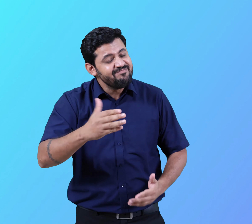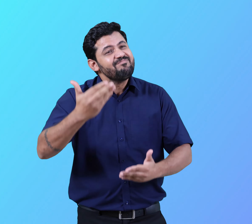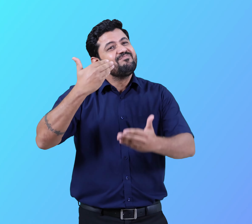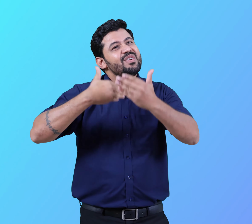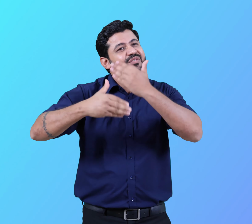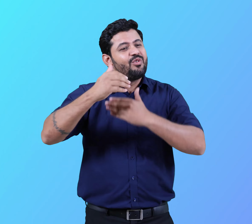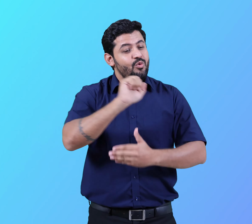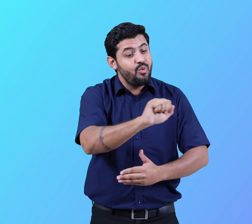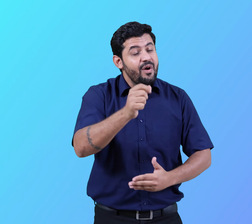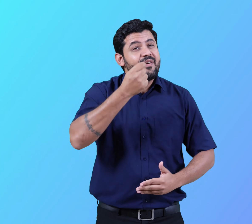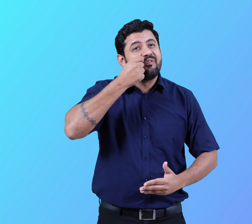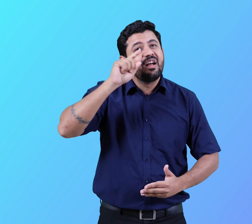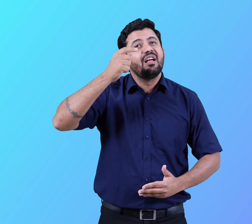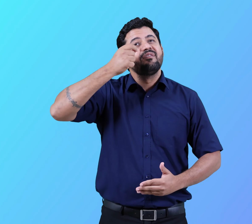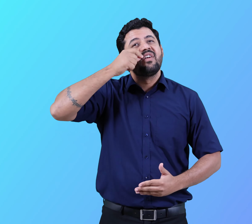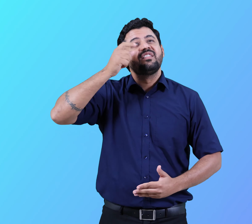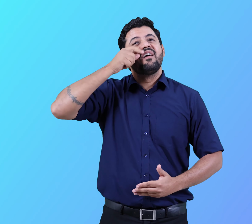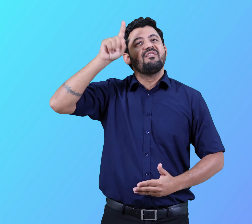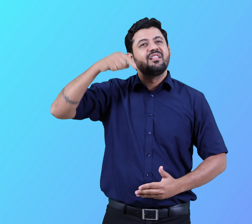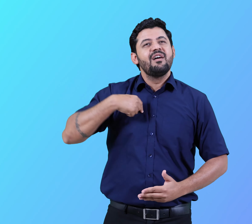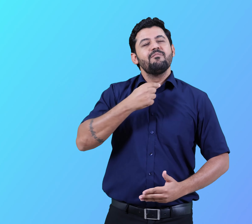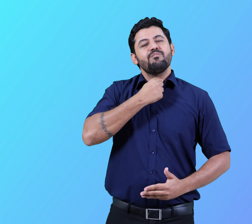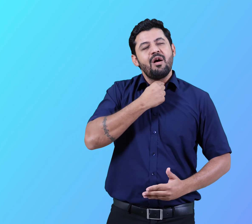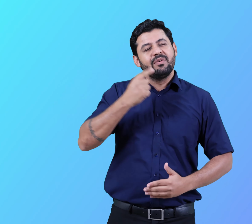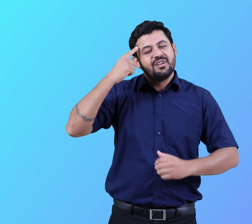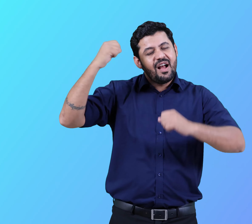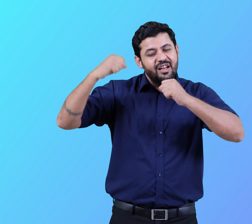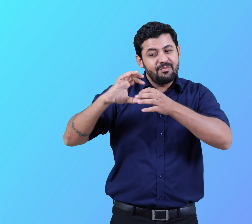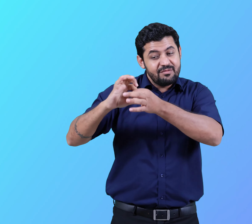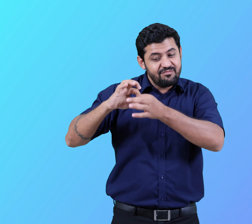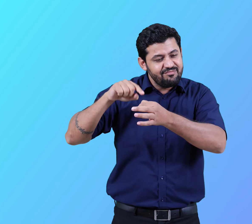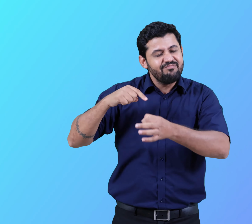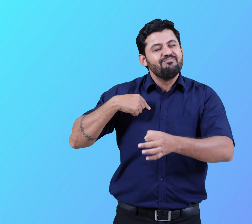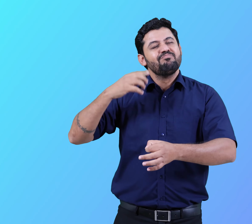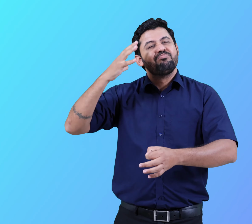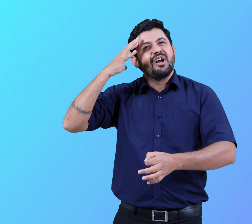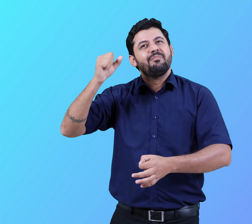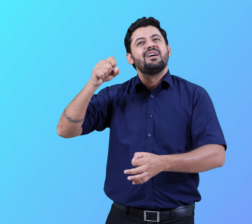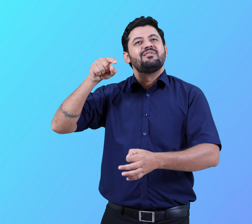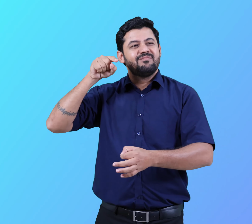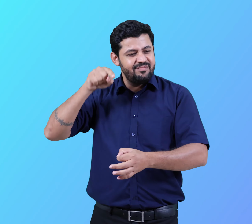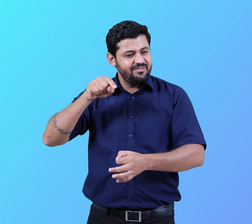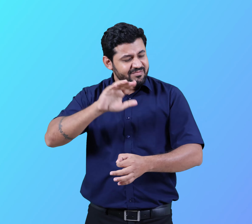For them, I will remember the agreement with their ancestors.